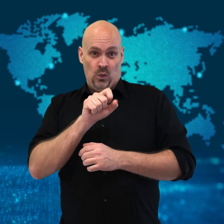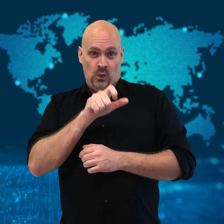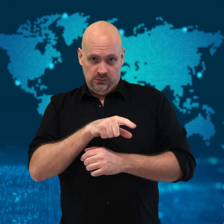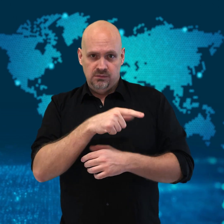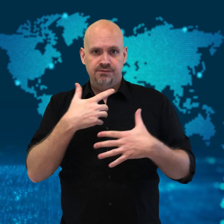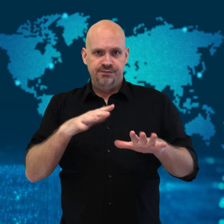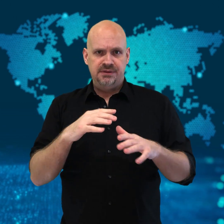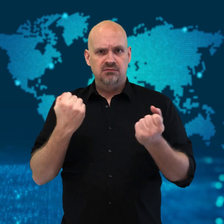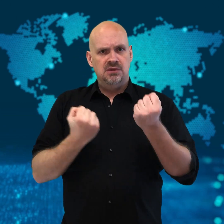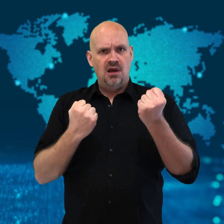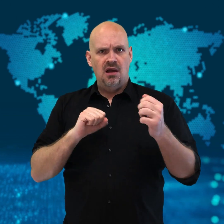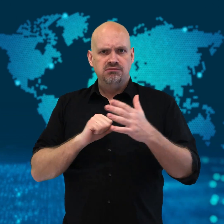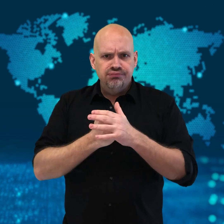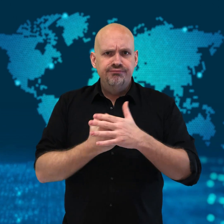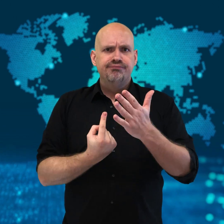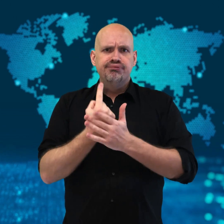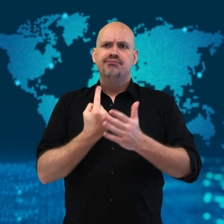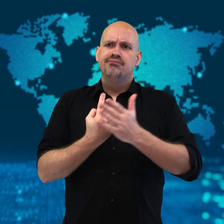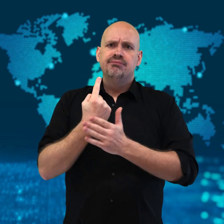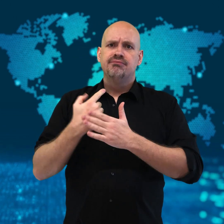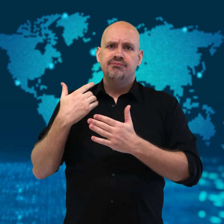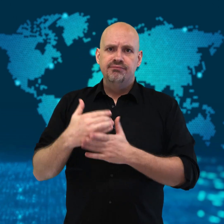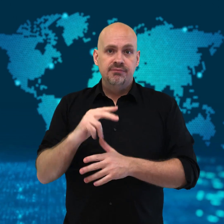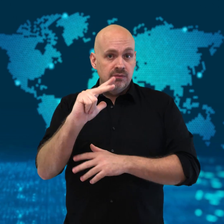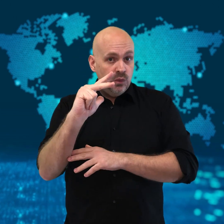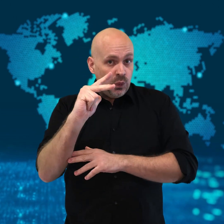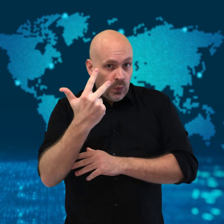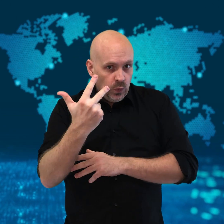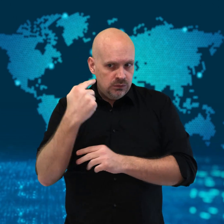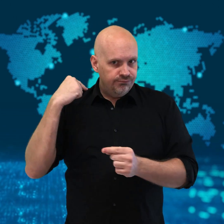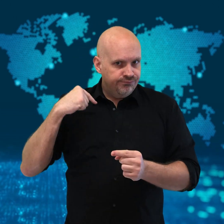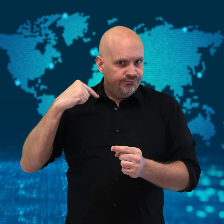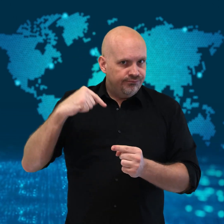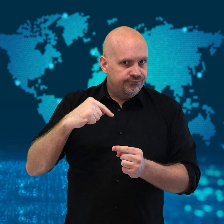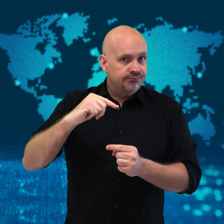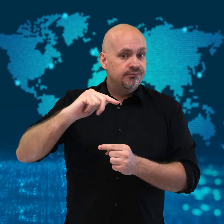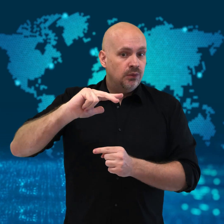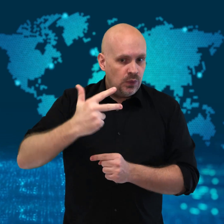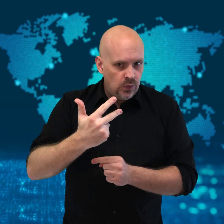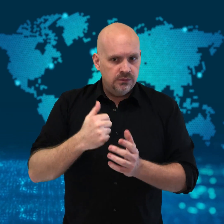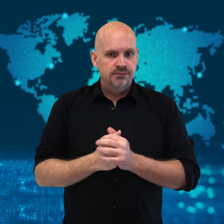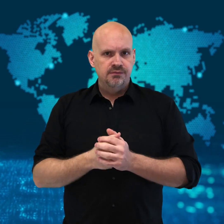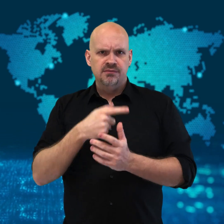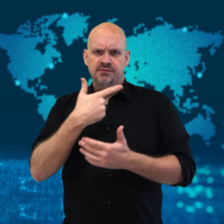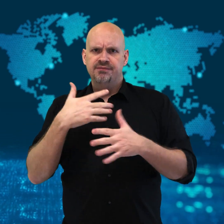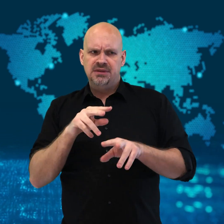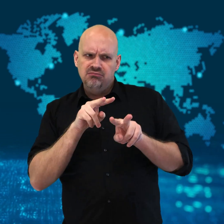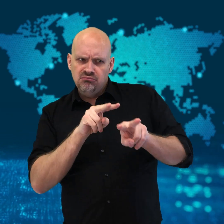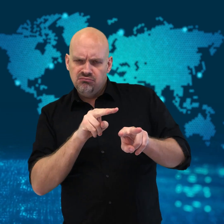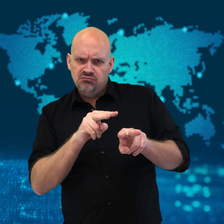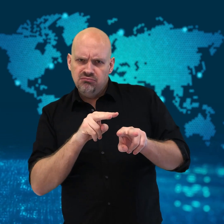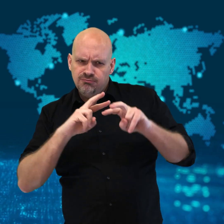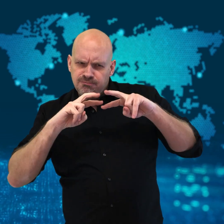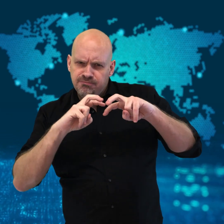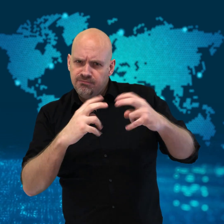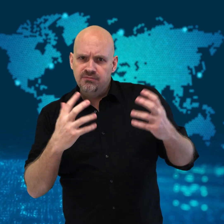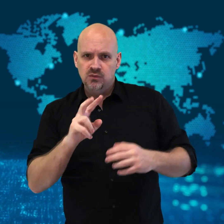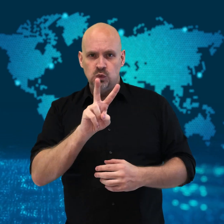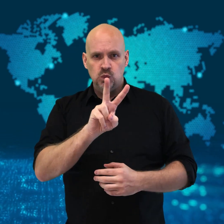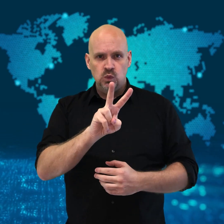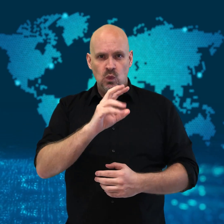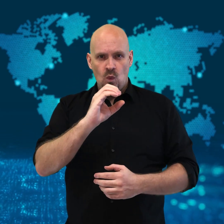One Sheriff said that the interior cushioned him from what could have